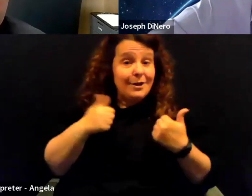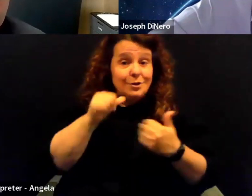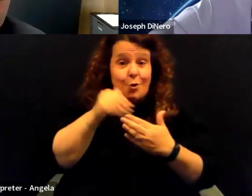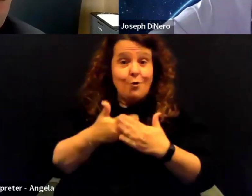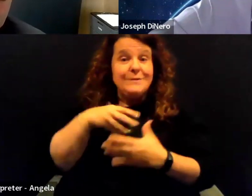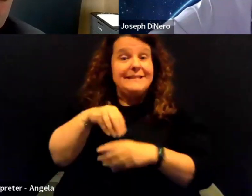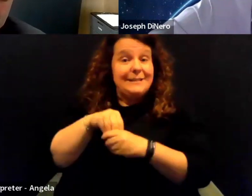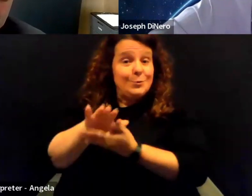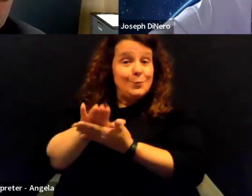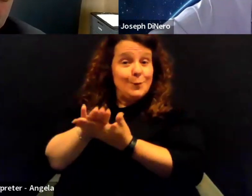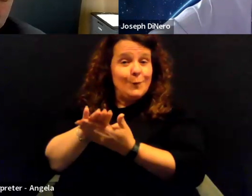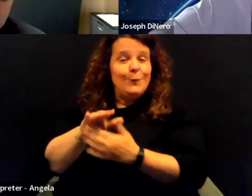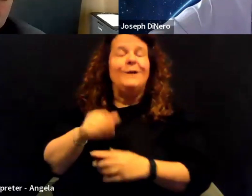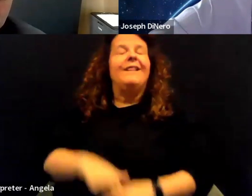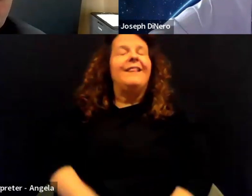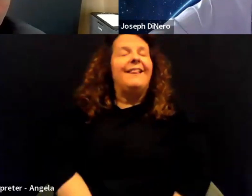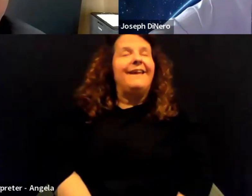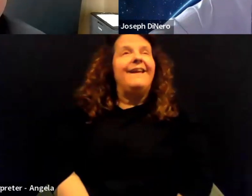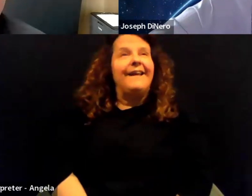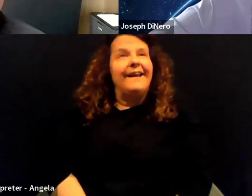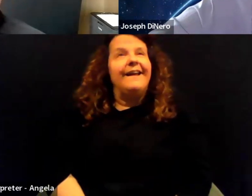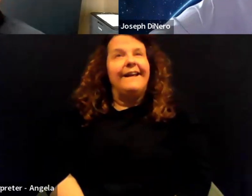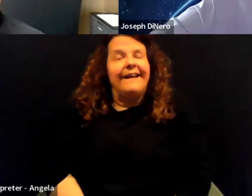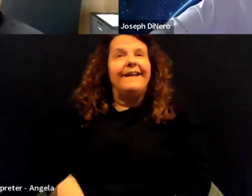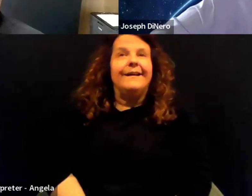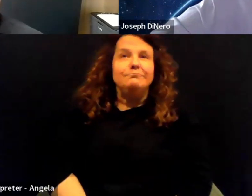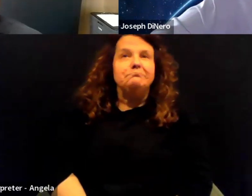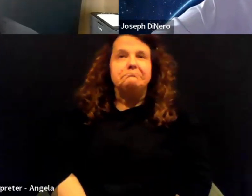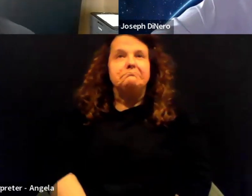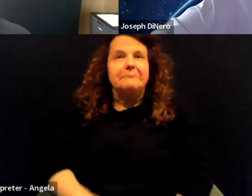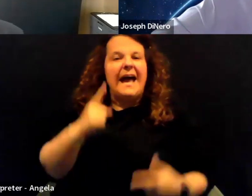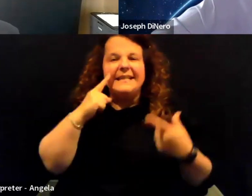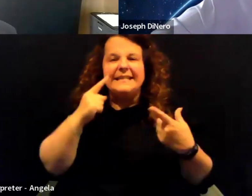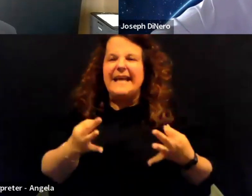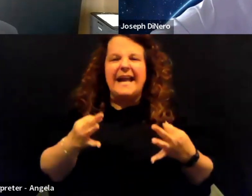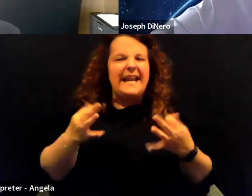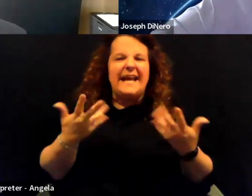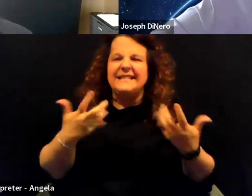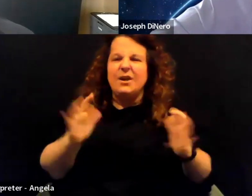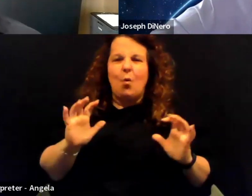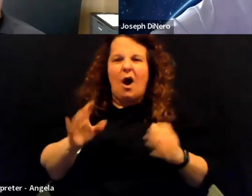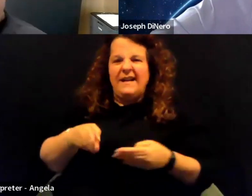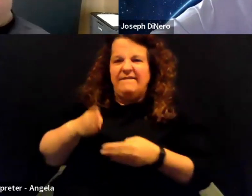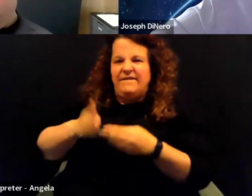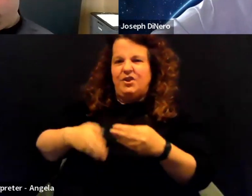and it was, I decided that I didn't want to try to finish out my degree I wanted to